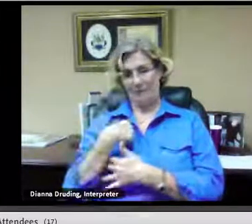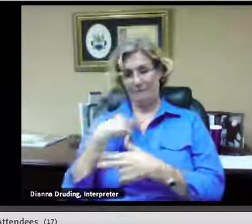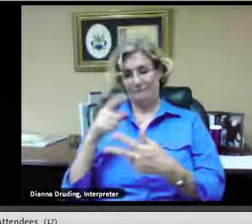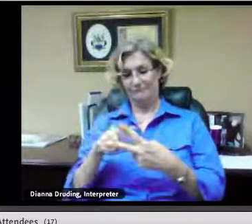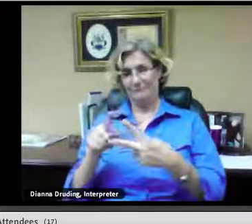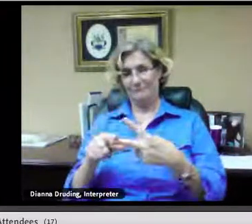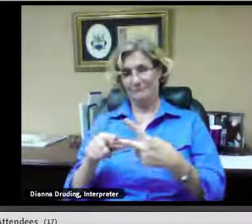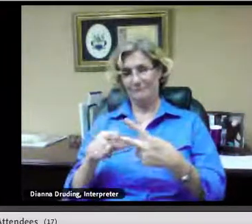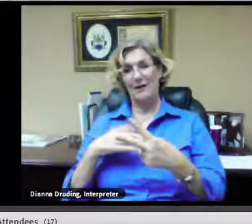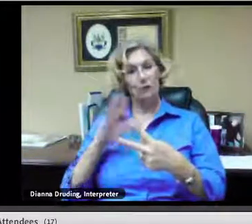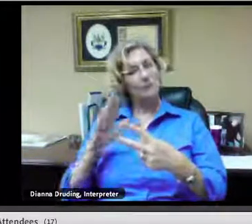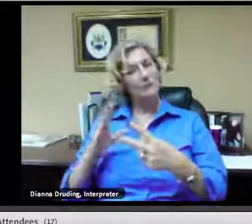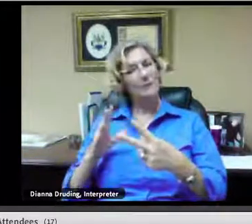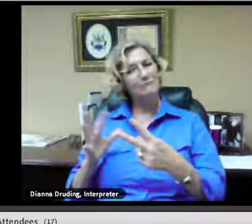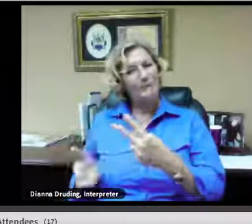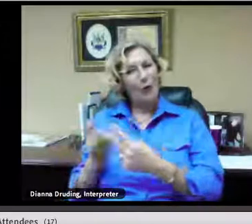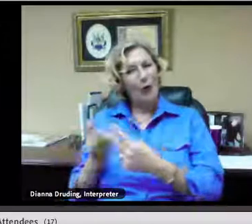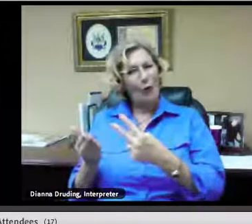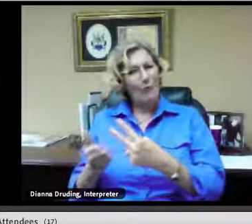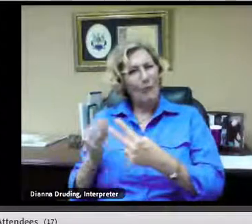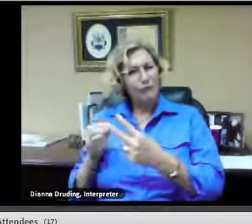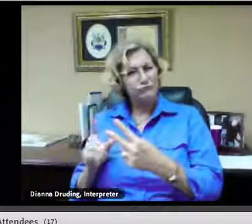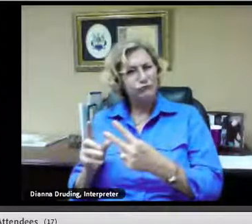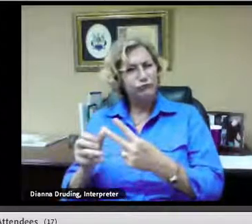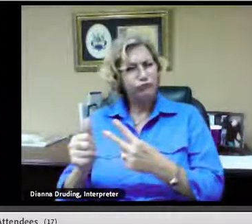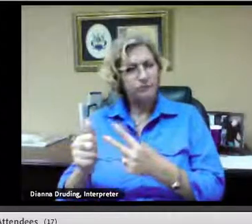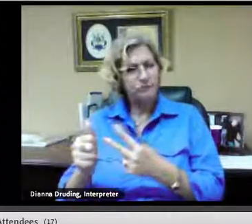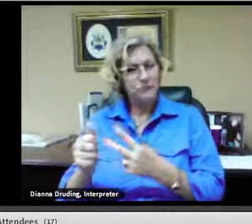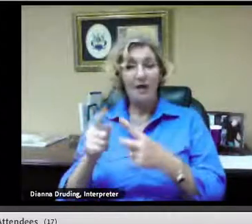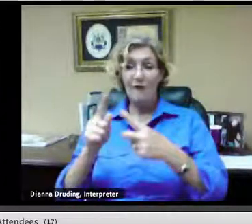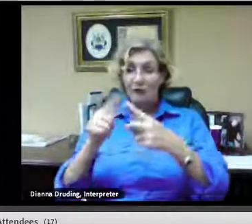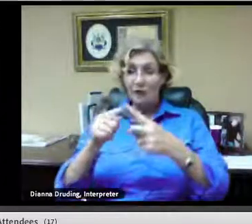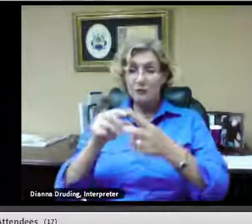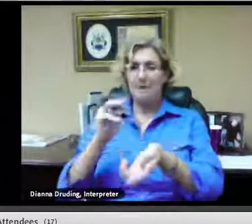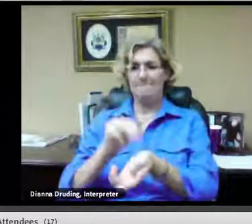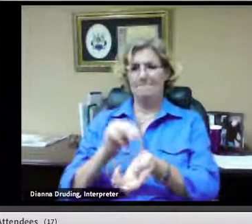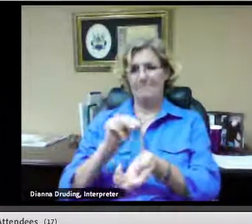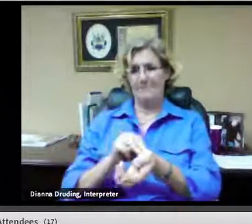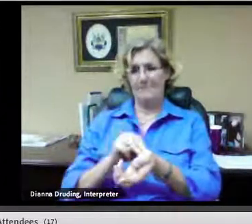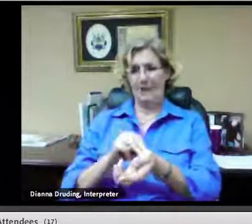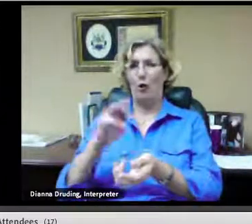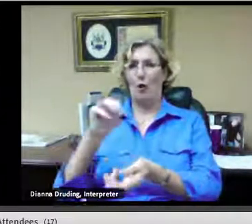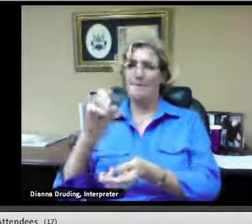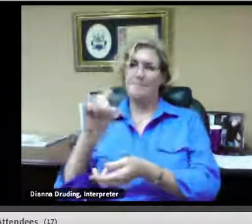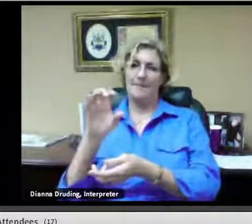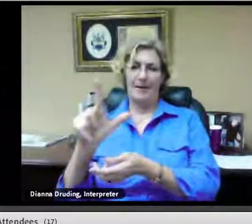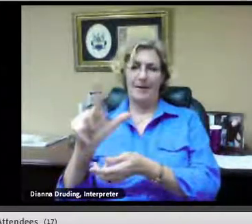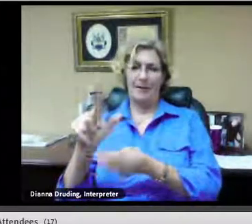The first is a medical model, and this really views disability as a problem.